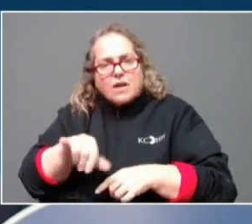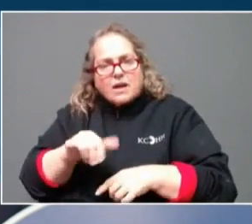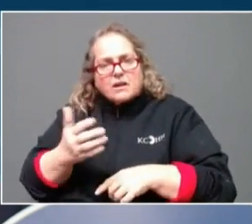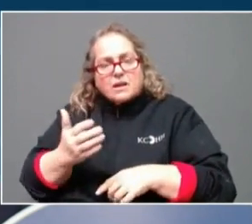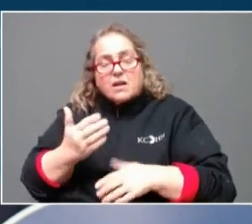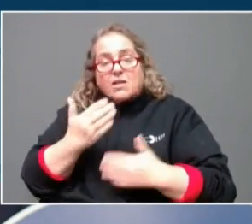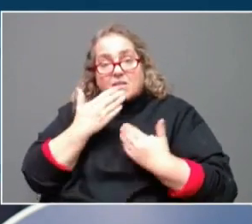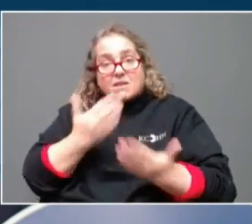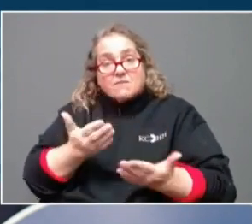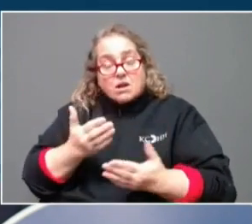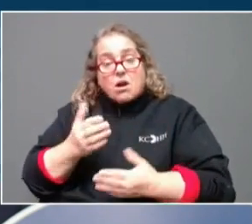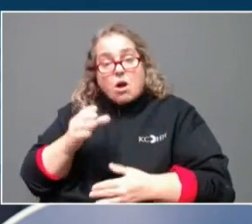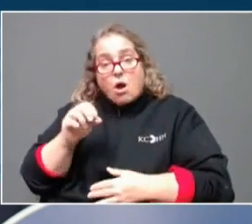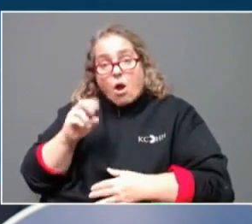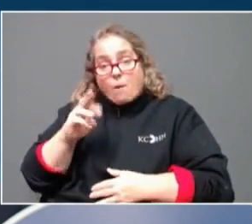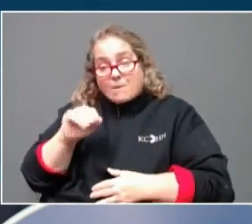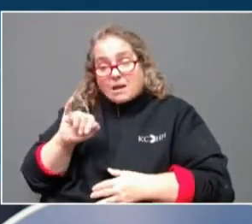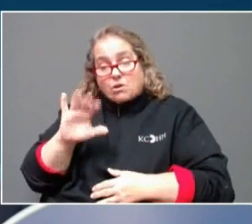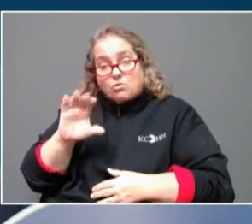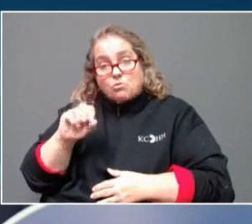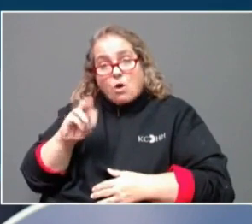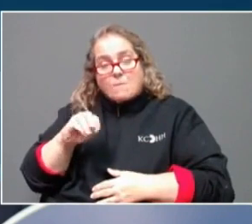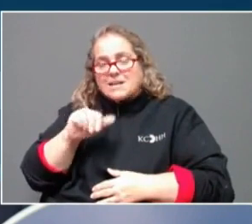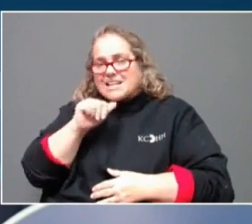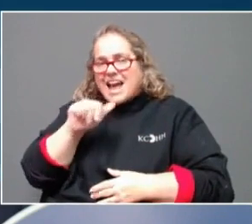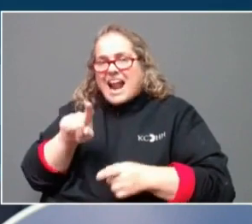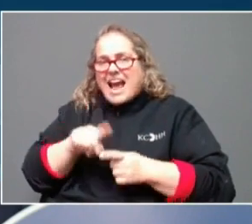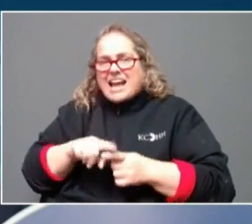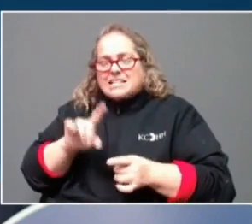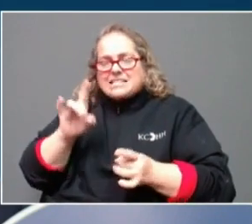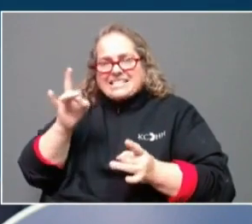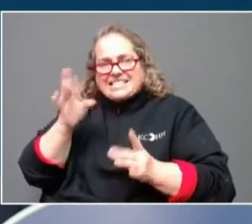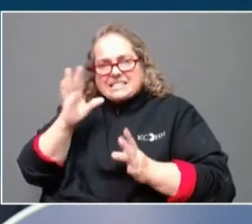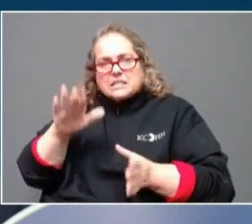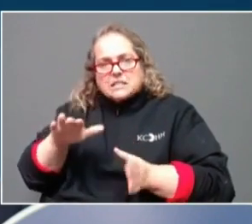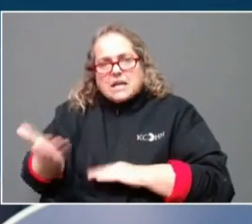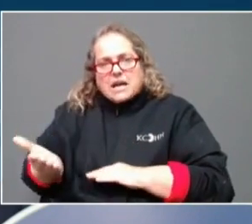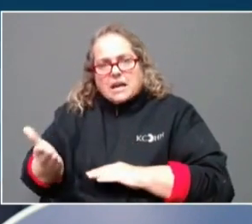deadly as the earlier versions, but this is the kind of worrisome situation